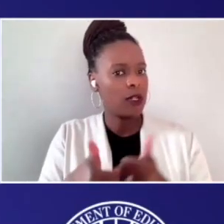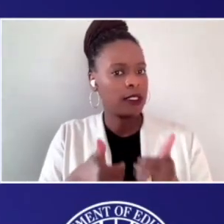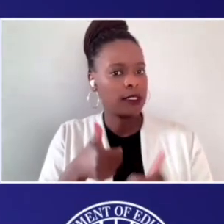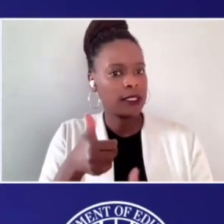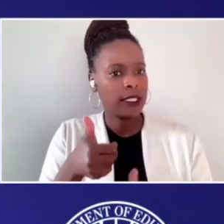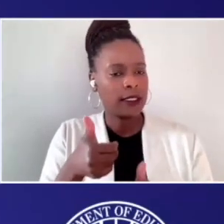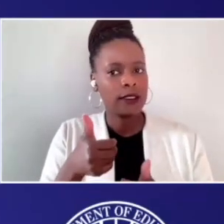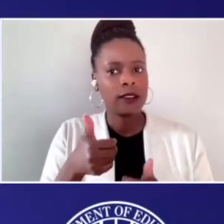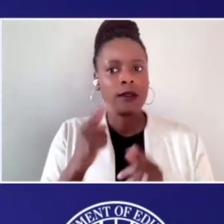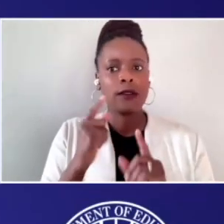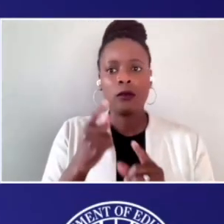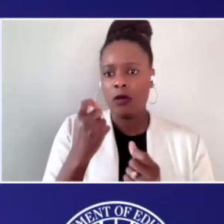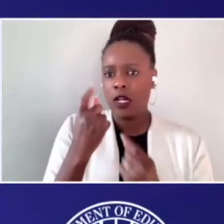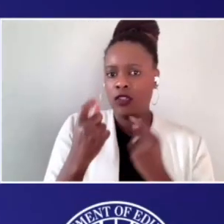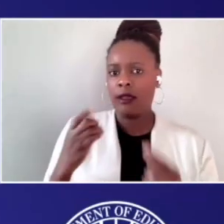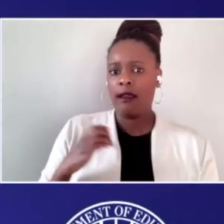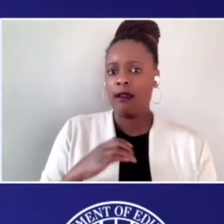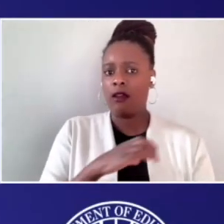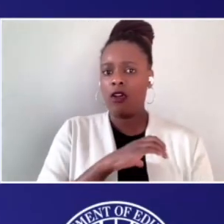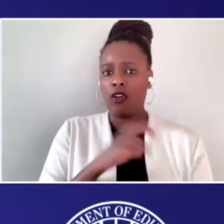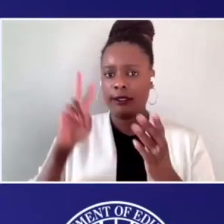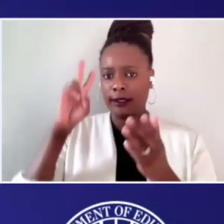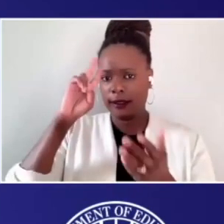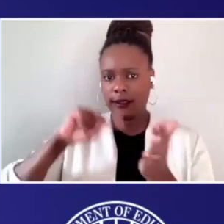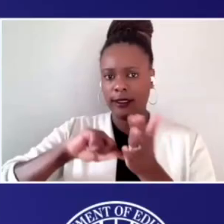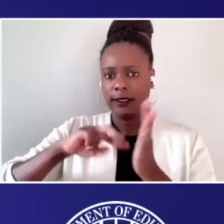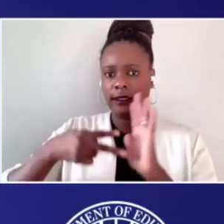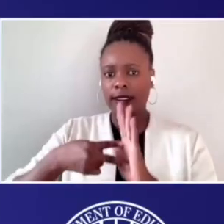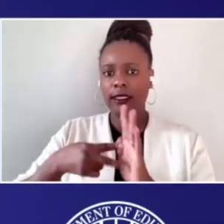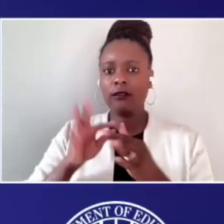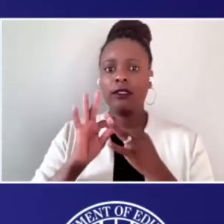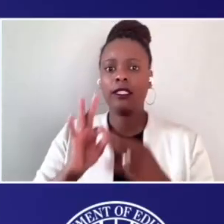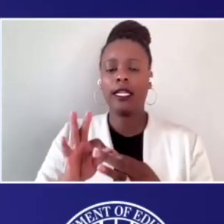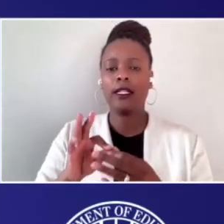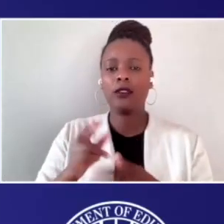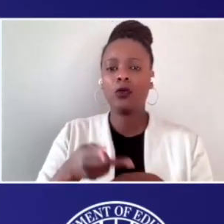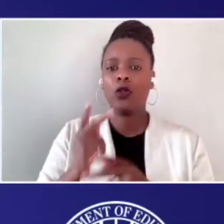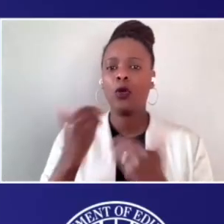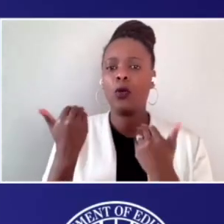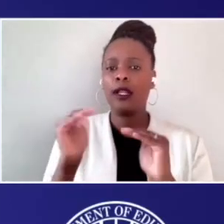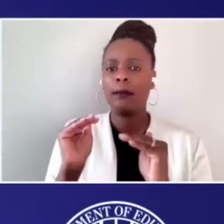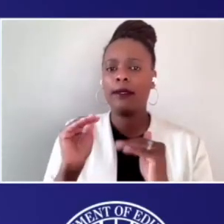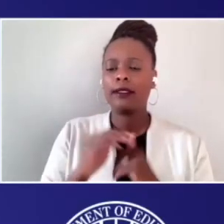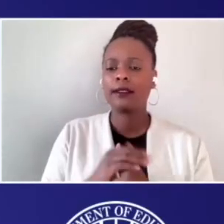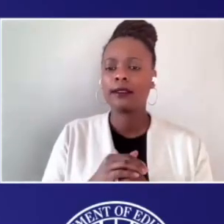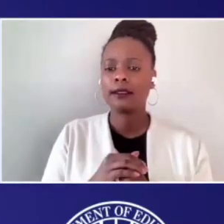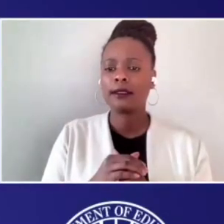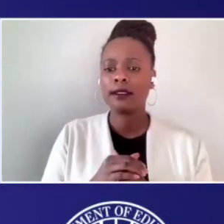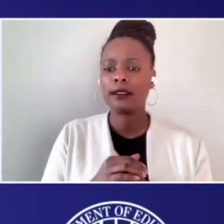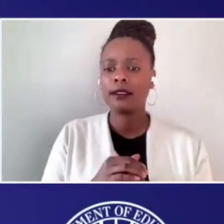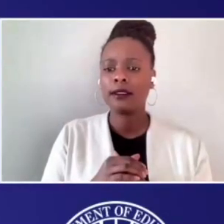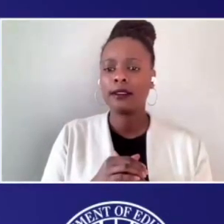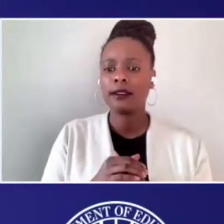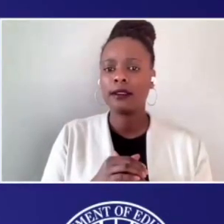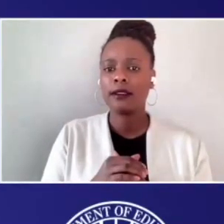Congress's intent when it came to loan limits. I was hoping you could give us an